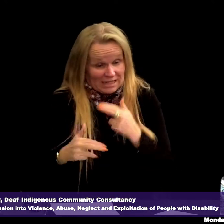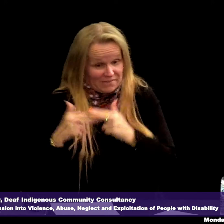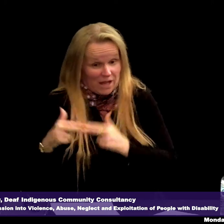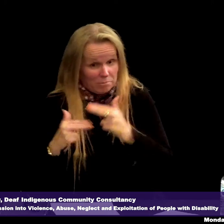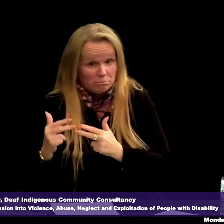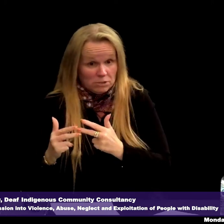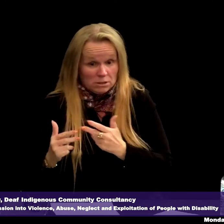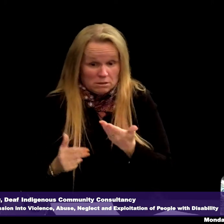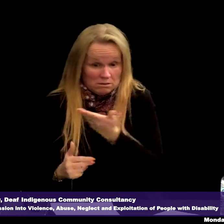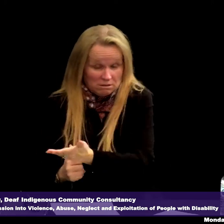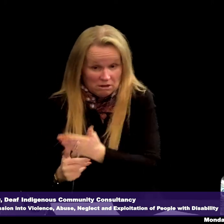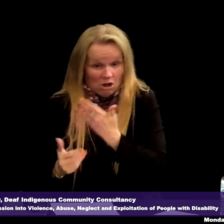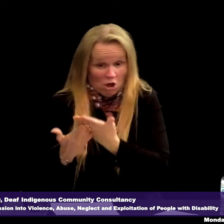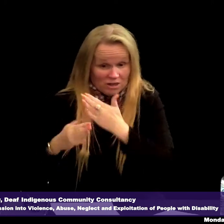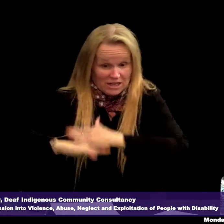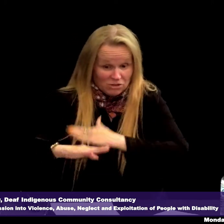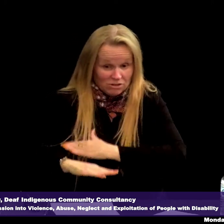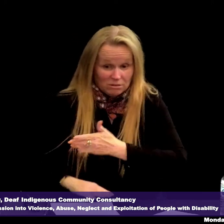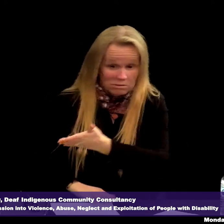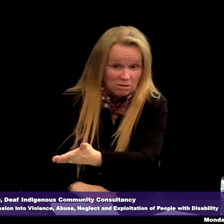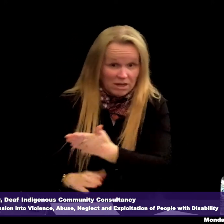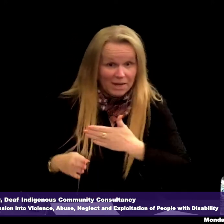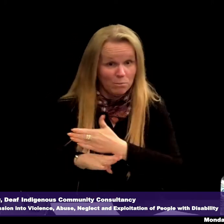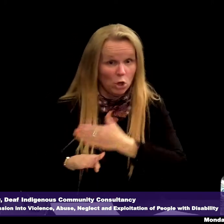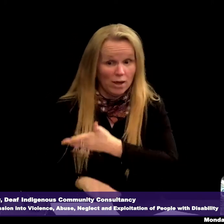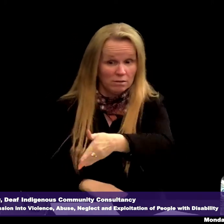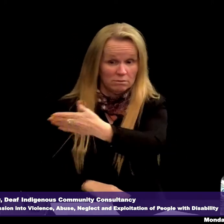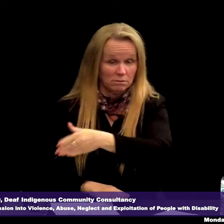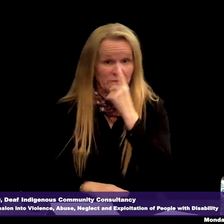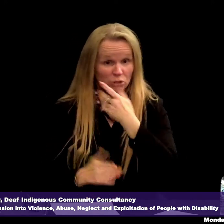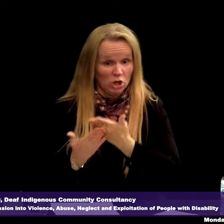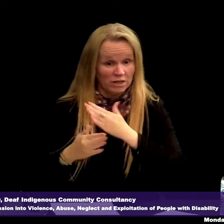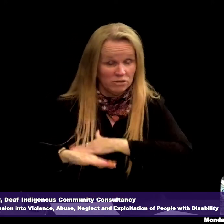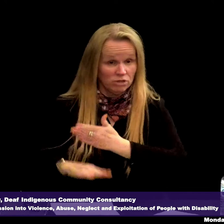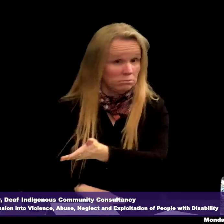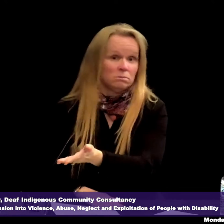And if we are looking at economic development on country, those sorts of things would make